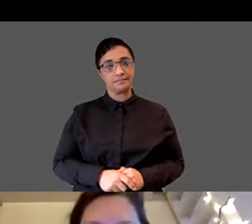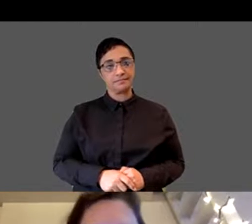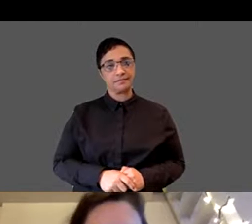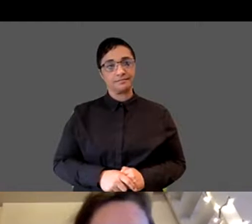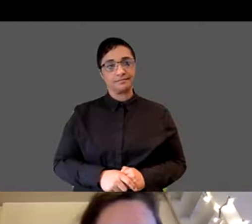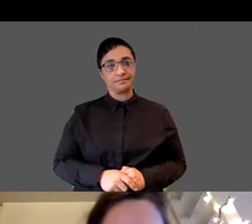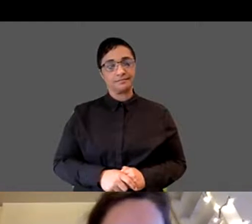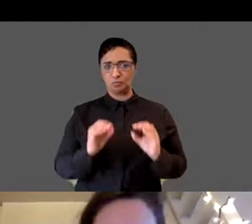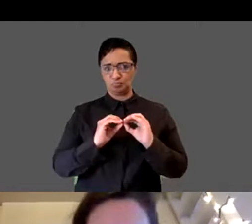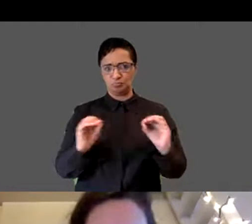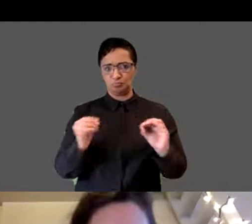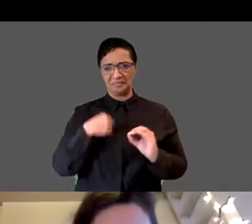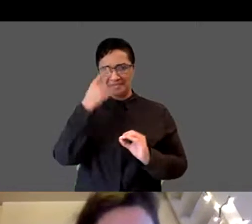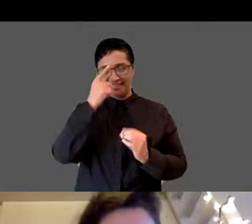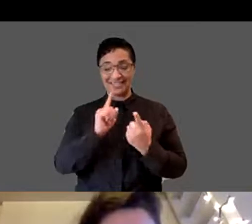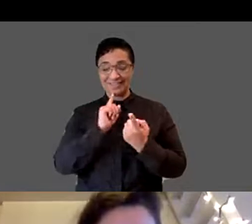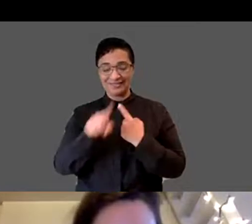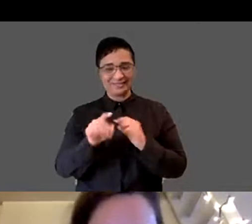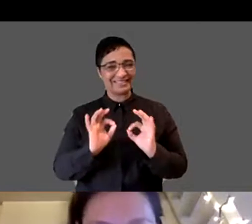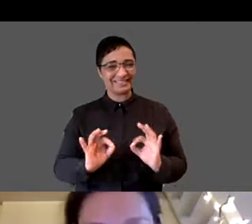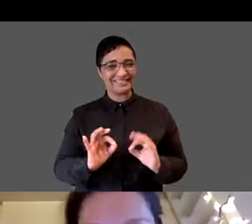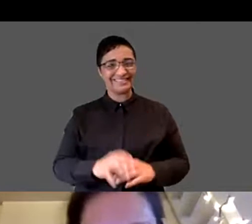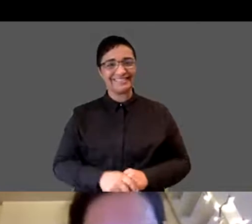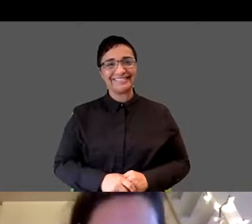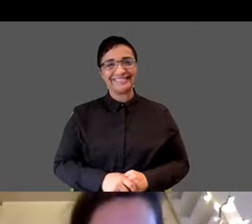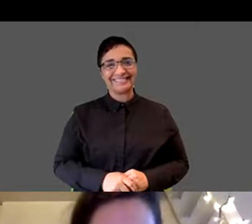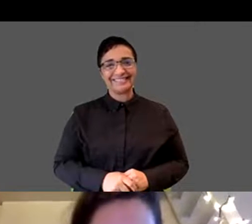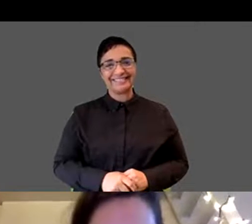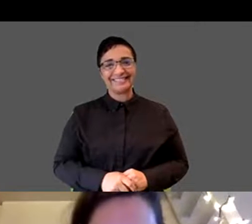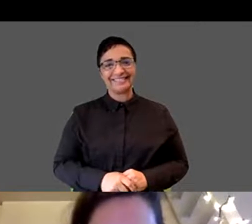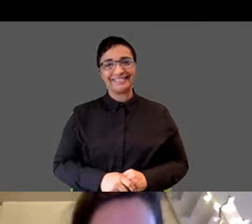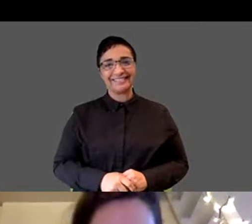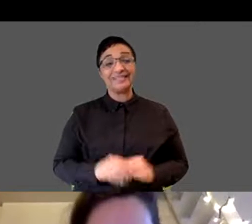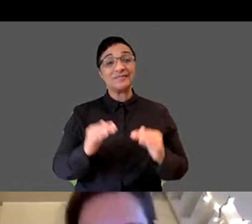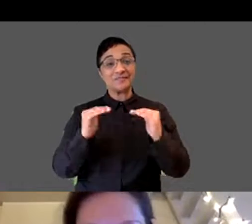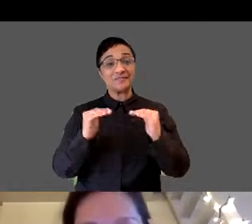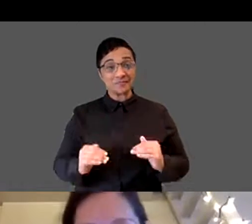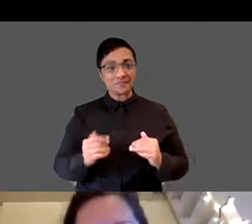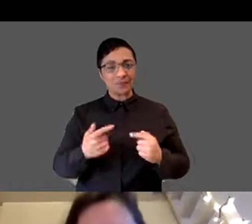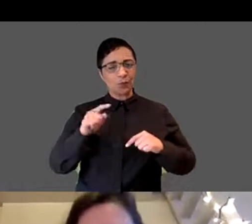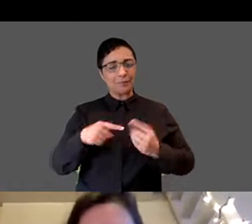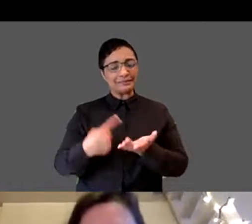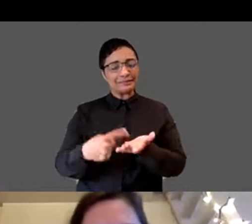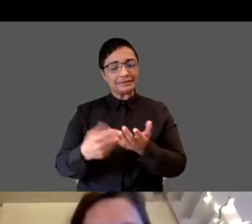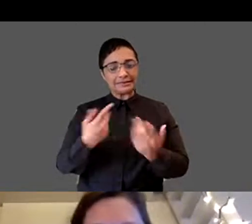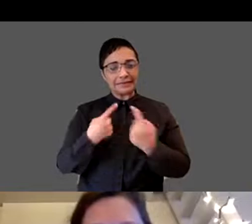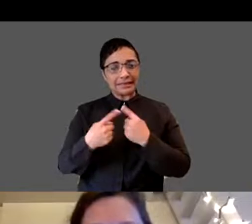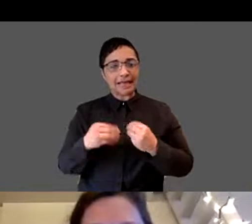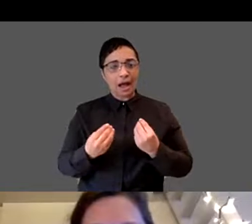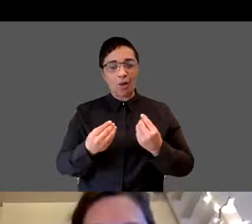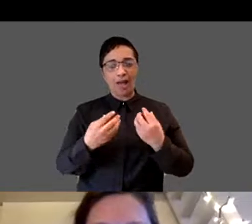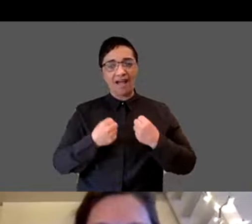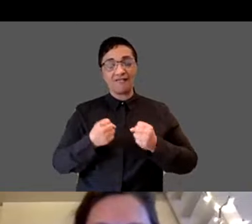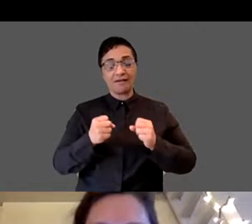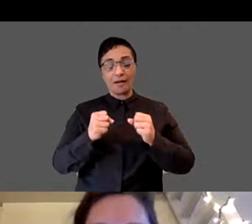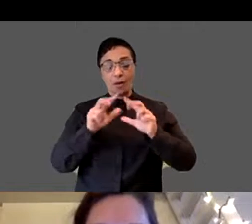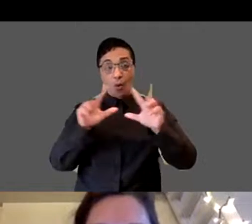Maybe we should talk about having a webinar on multiple estimates.